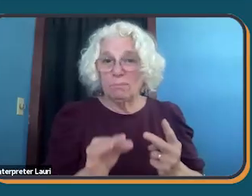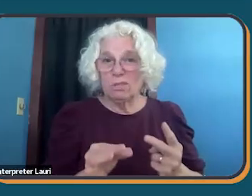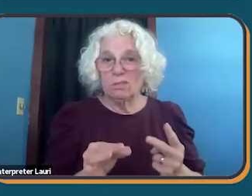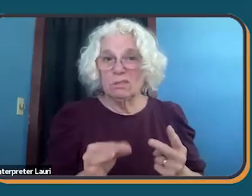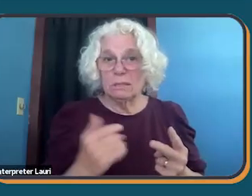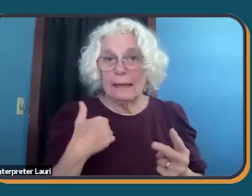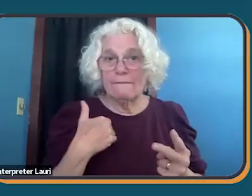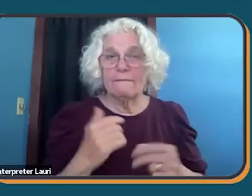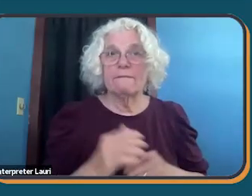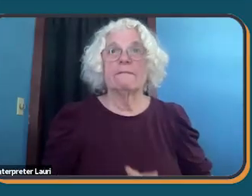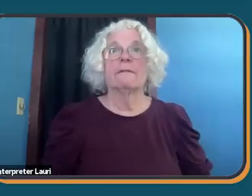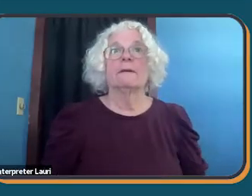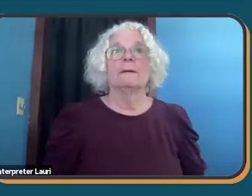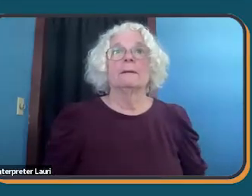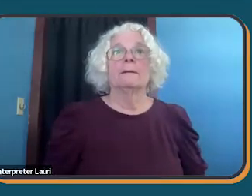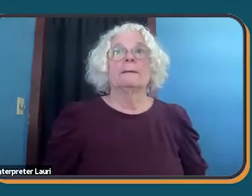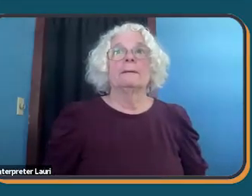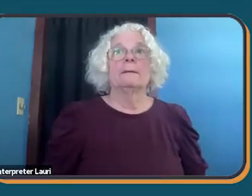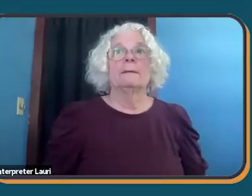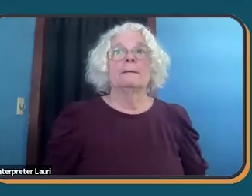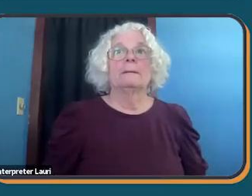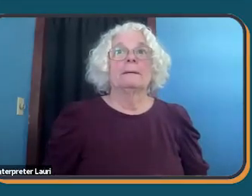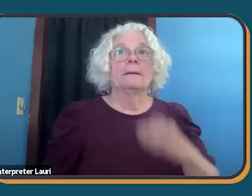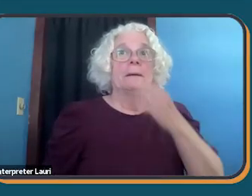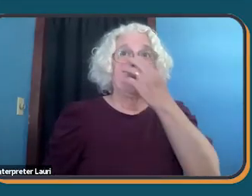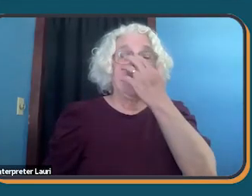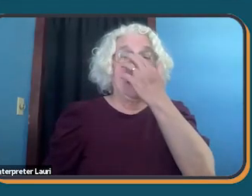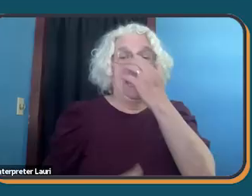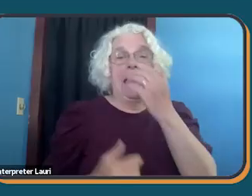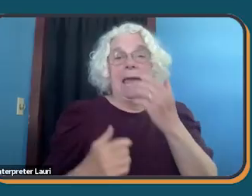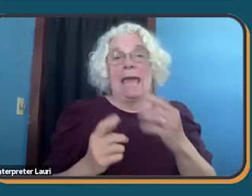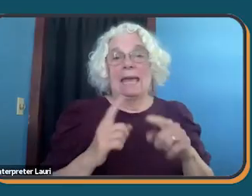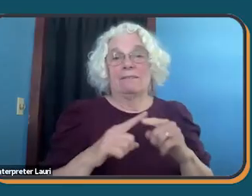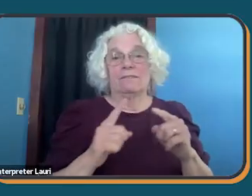that we can look at here. There are multiple